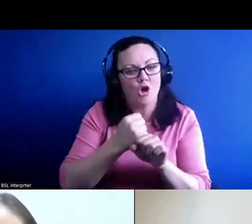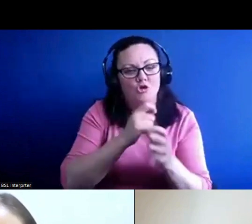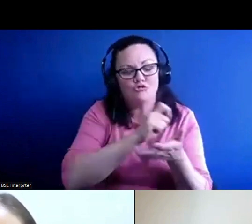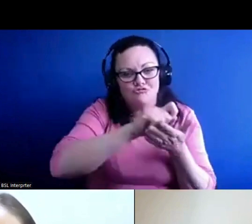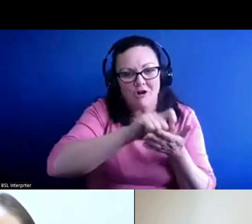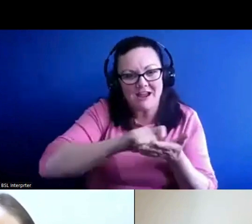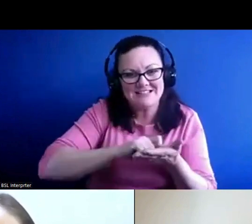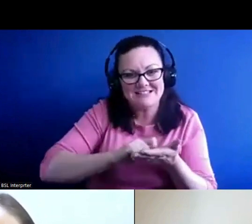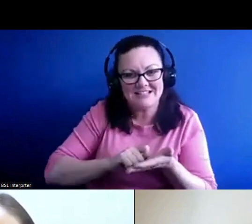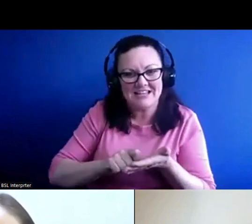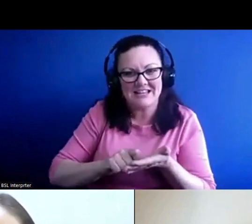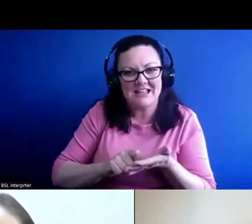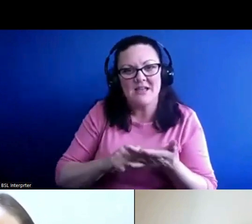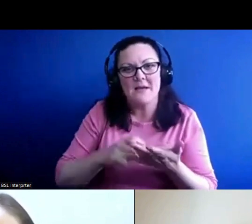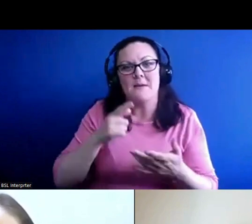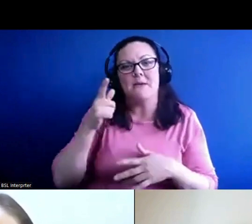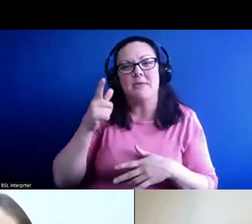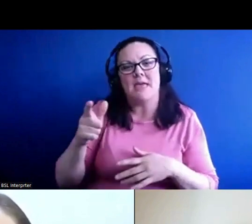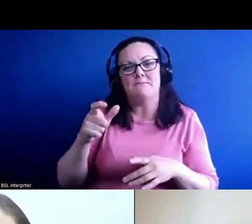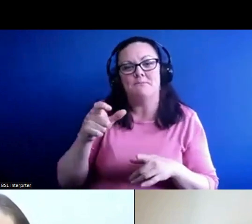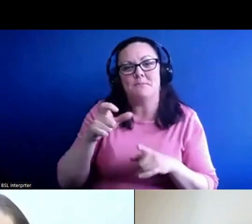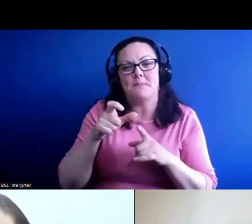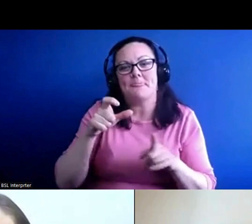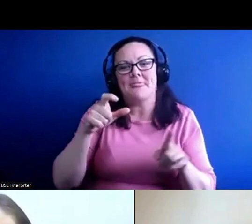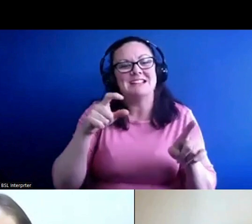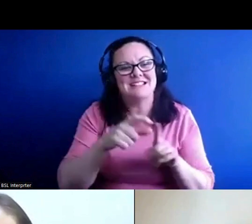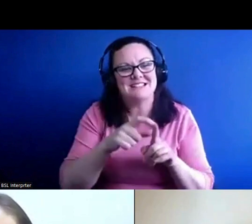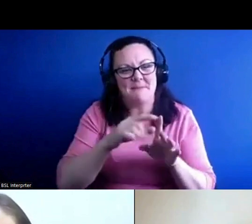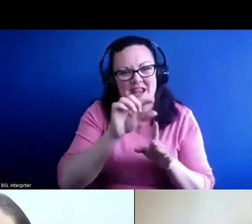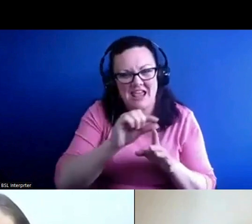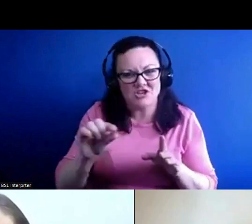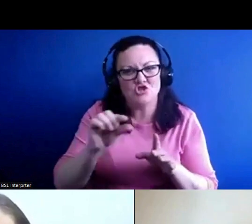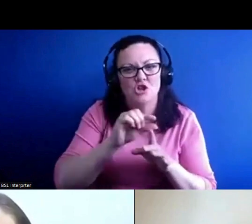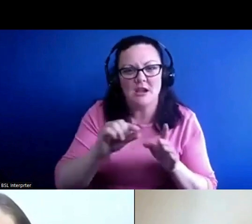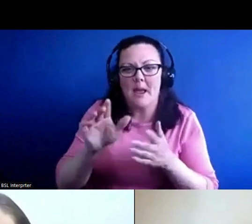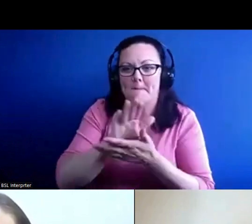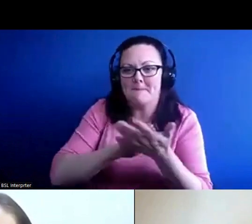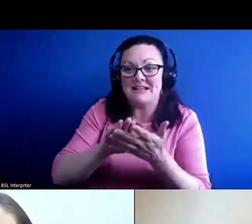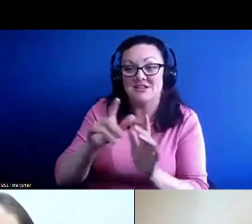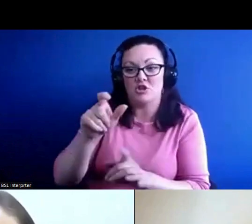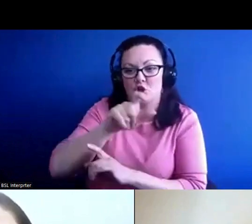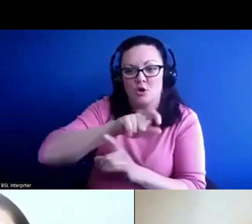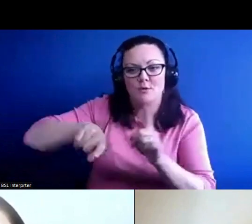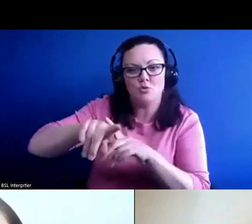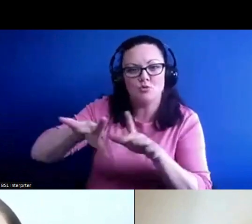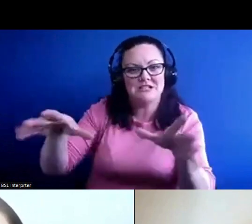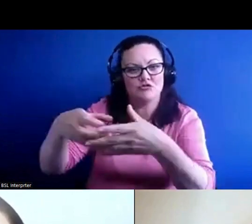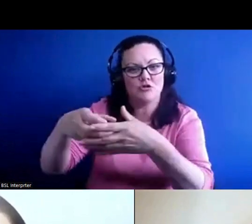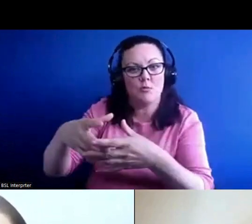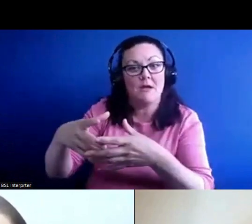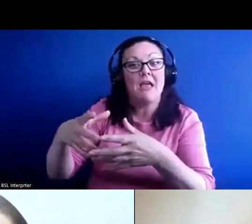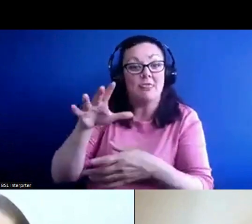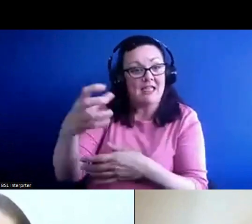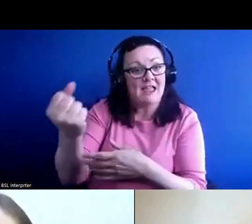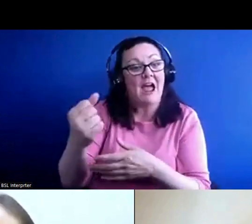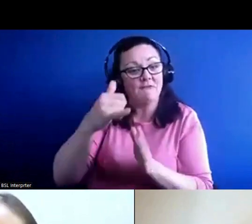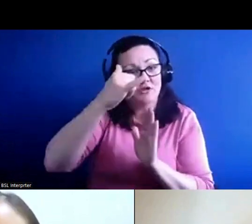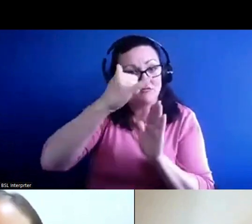dissemination also means the community group would have the report of their project that they then